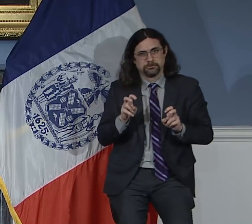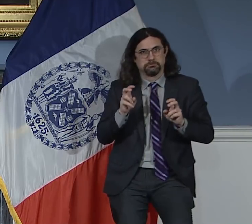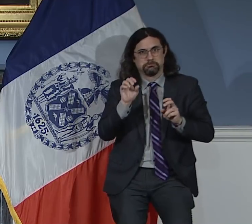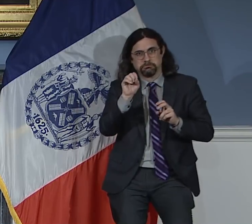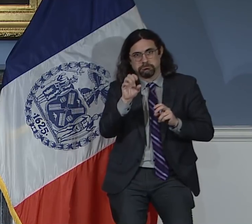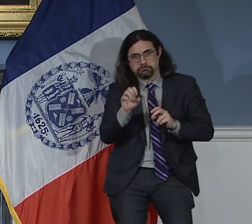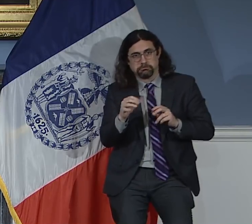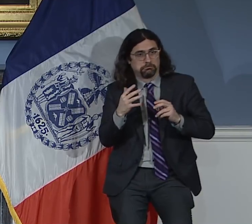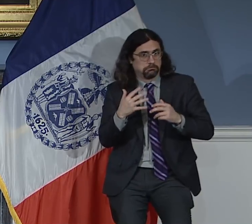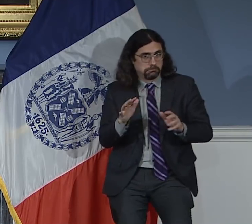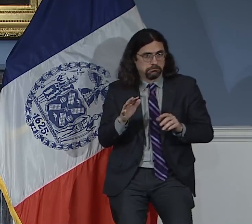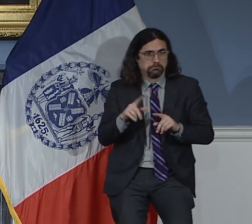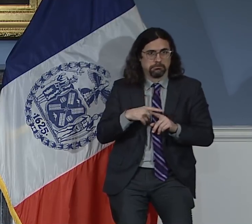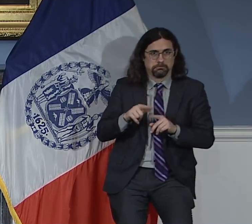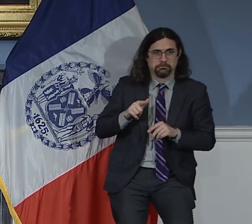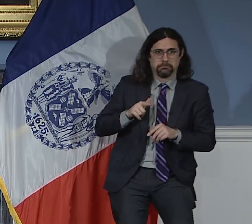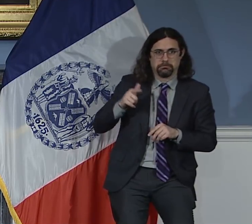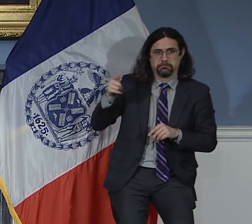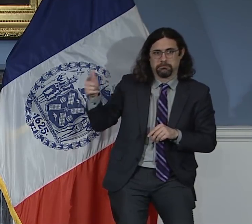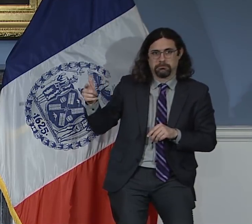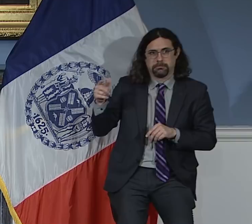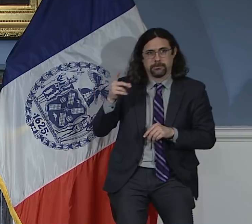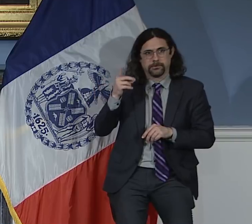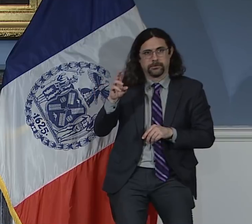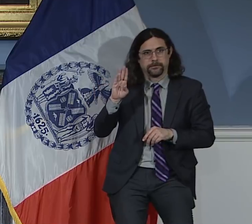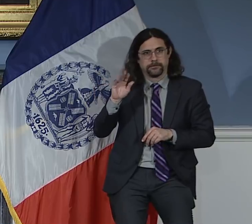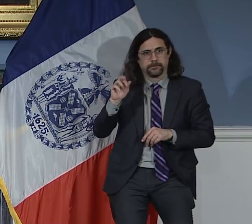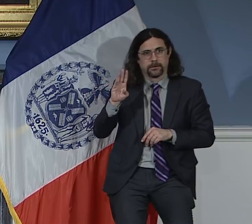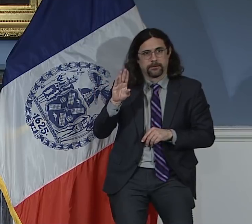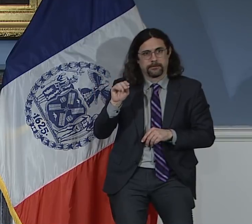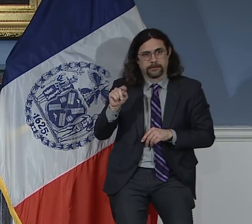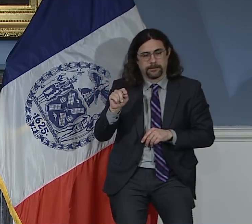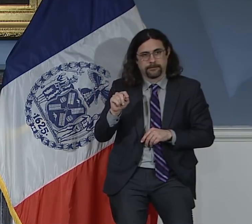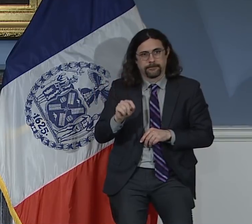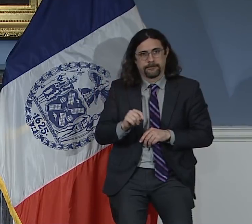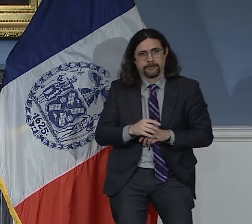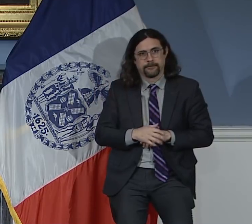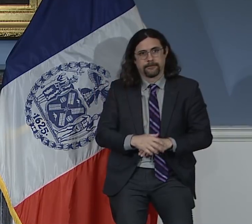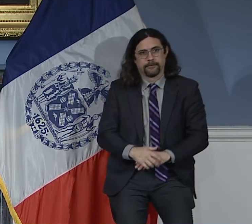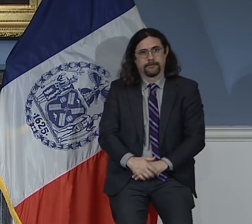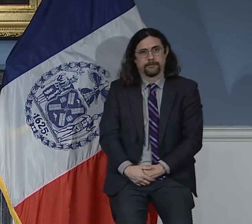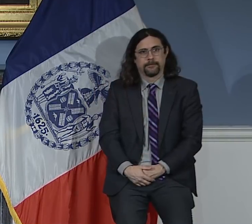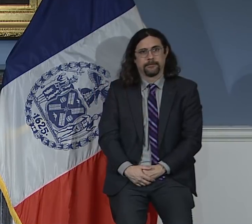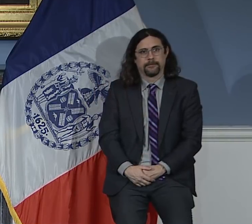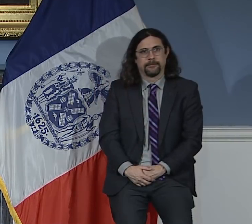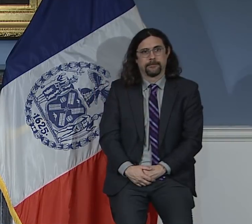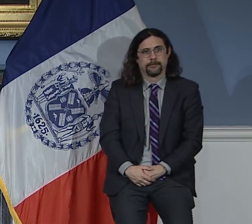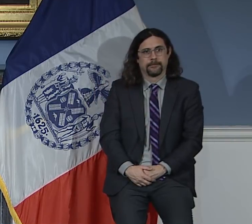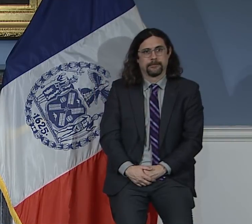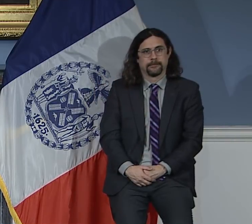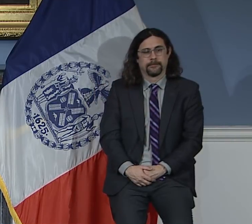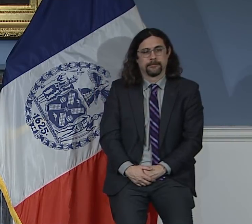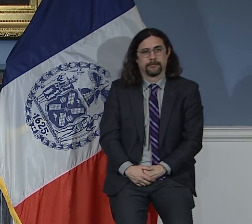I WILL GO QUICK HERE. UNFORTUNATELY, WE CAN REPORT THAT